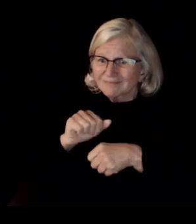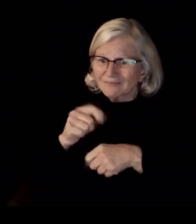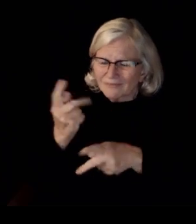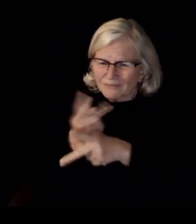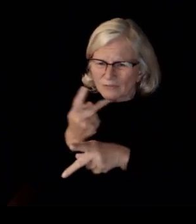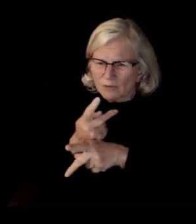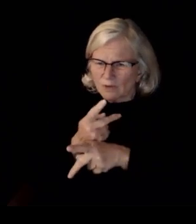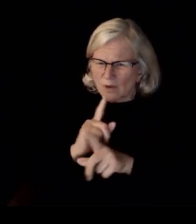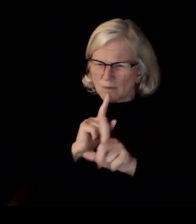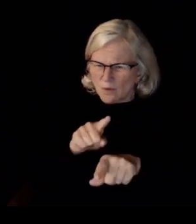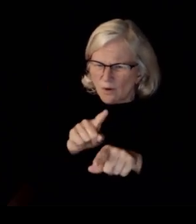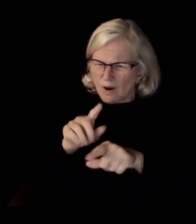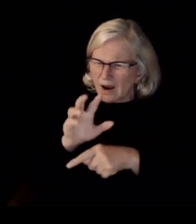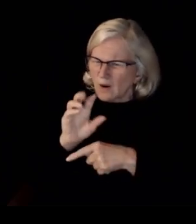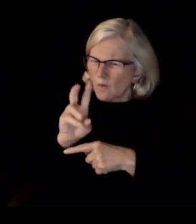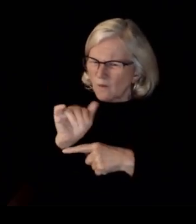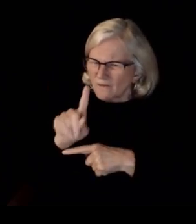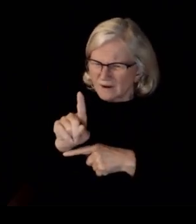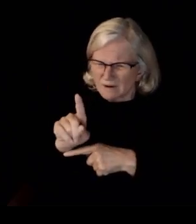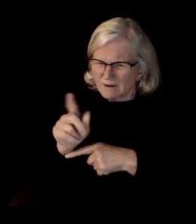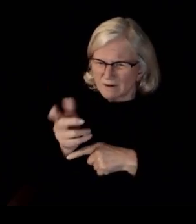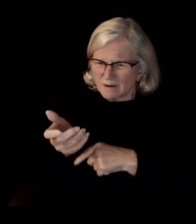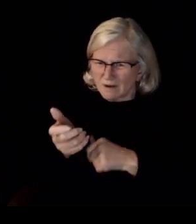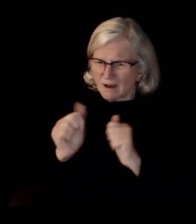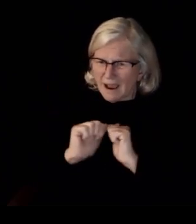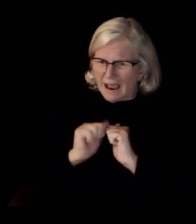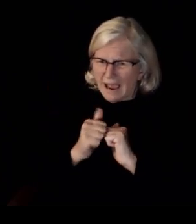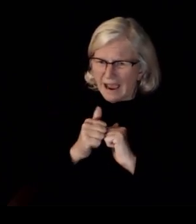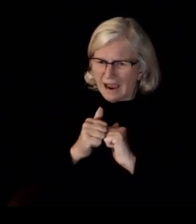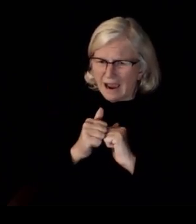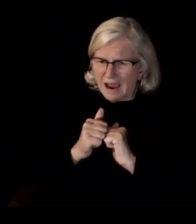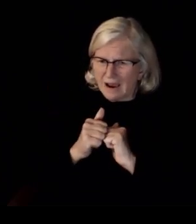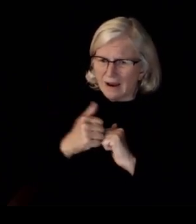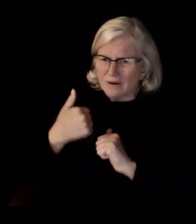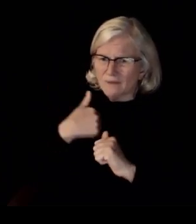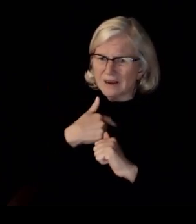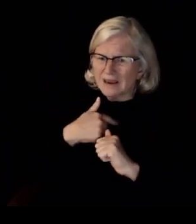beyond what we are already doing. We've had some great conversations and both sides have